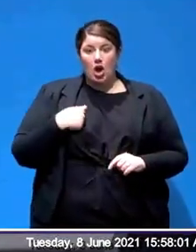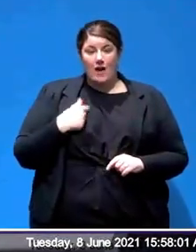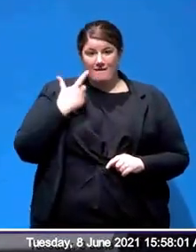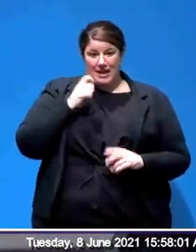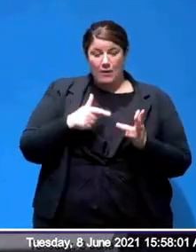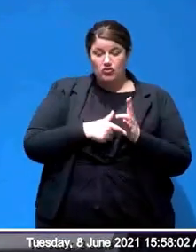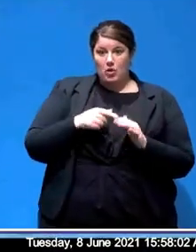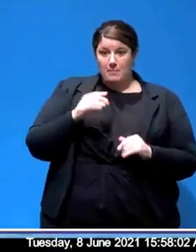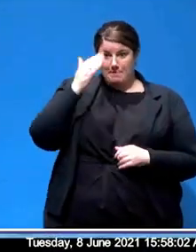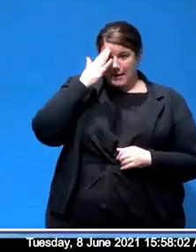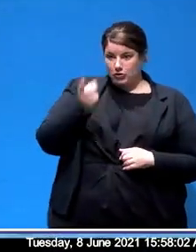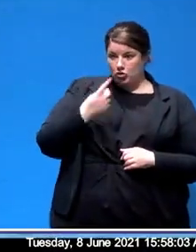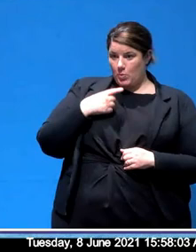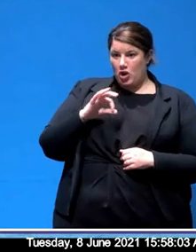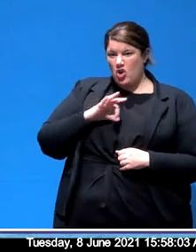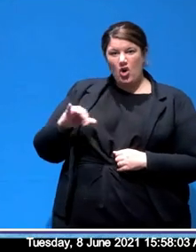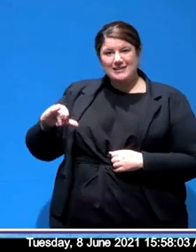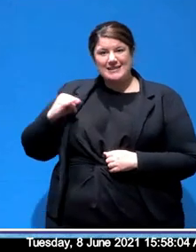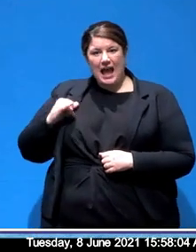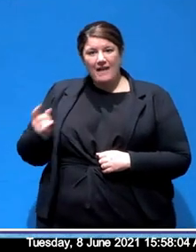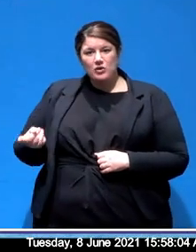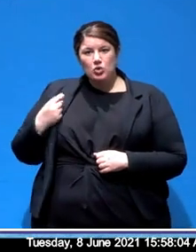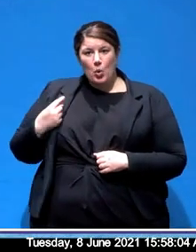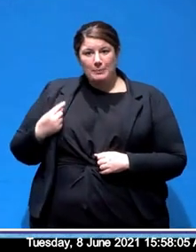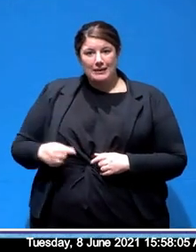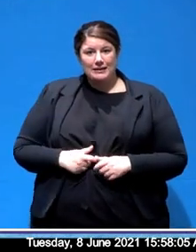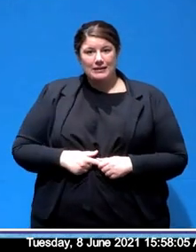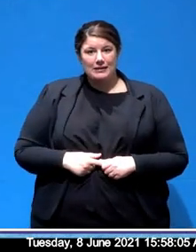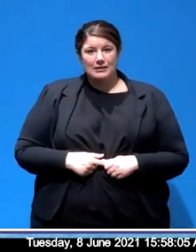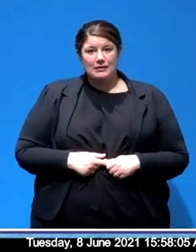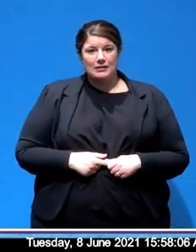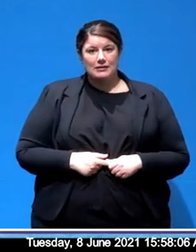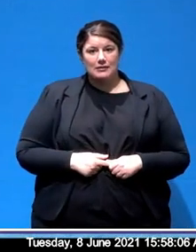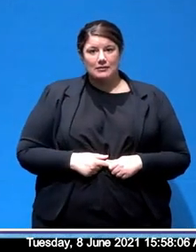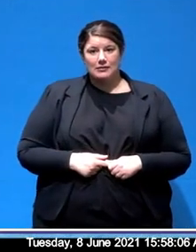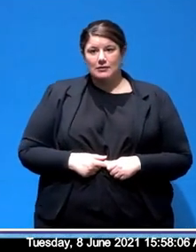You say the staff apparently sleeping on duty, according to the mum.